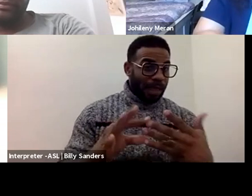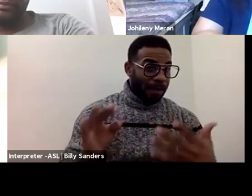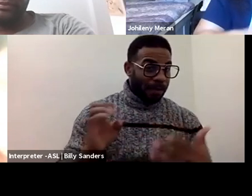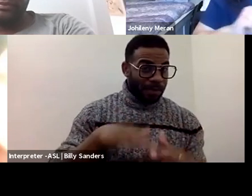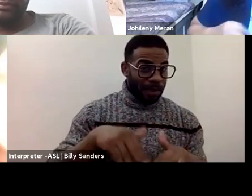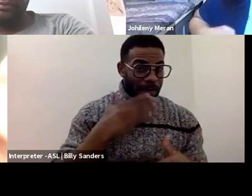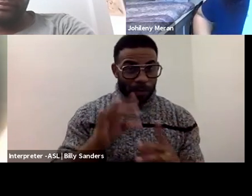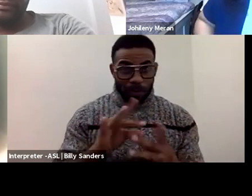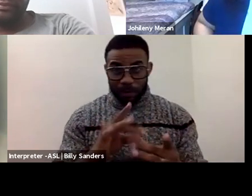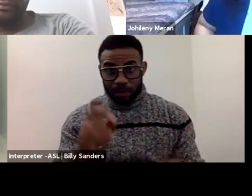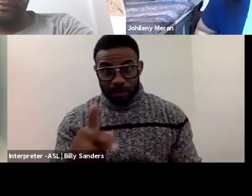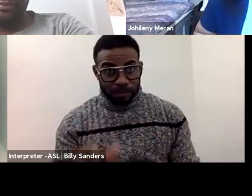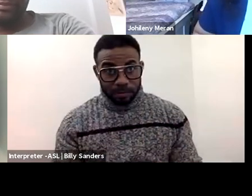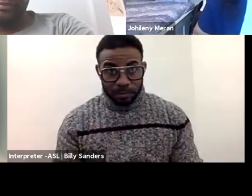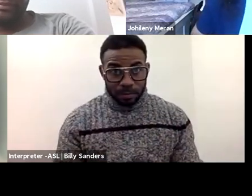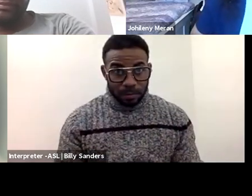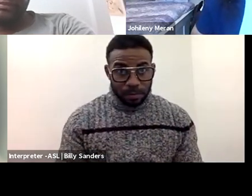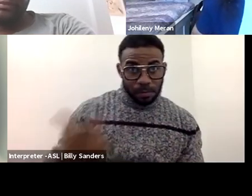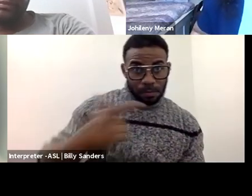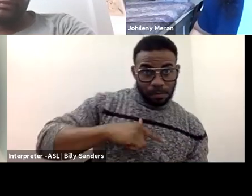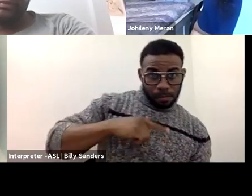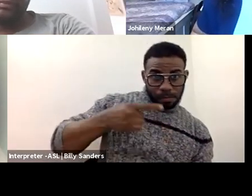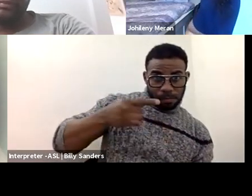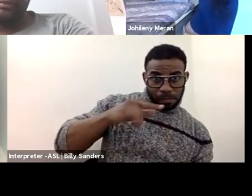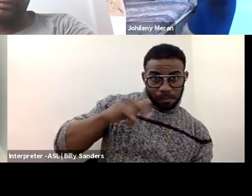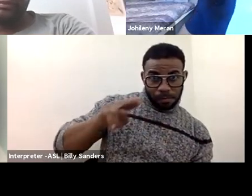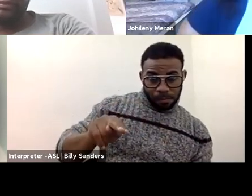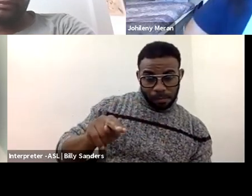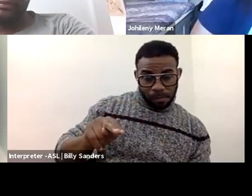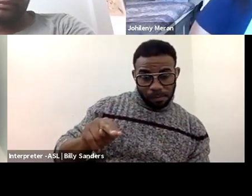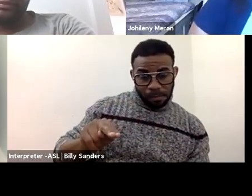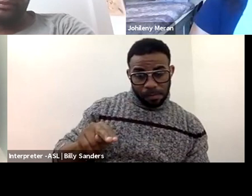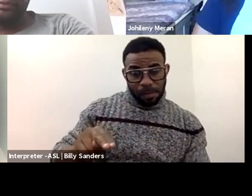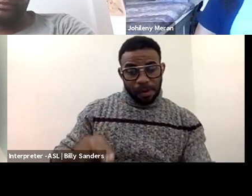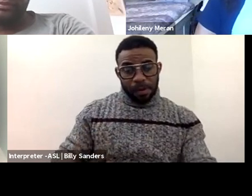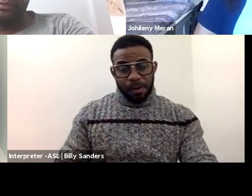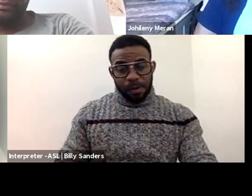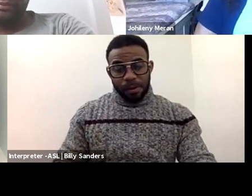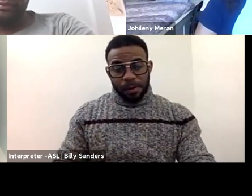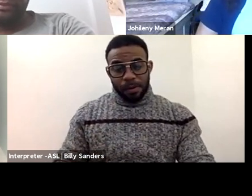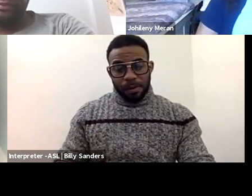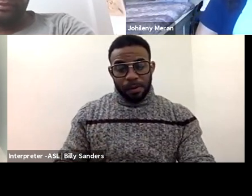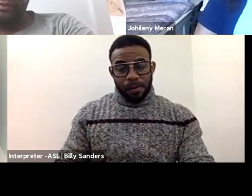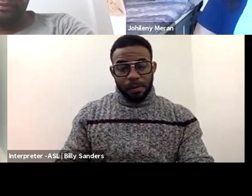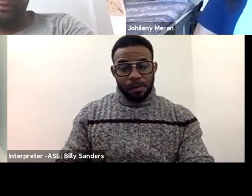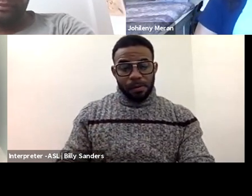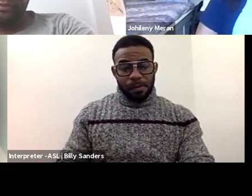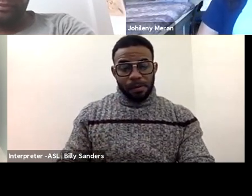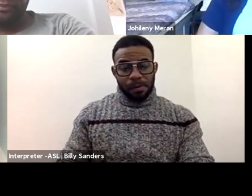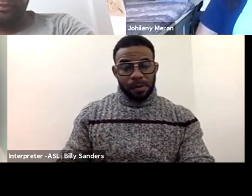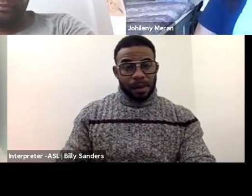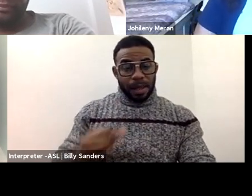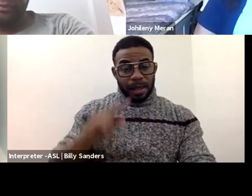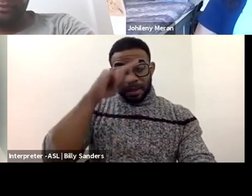This is Gillian. I think for me, you know, as a Black disabled person,